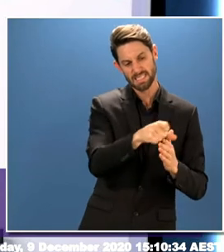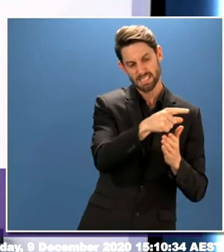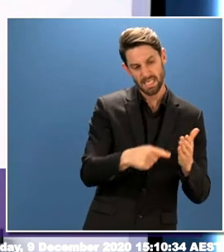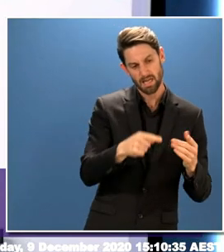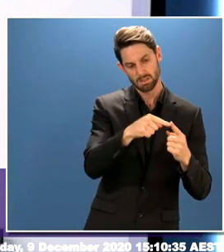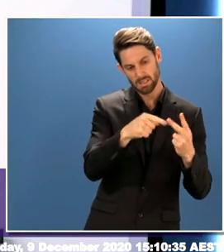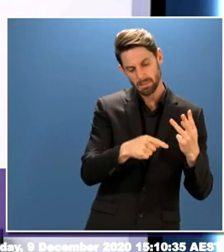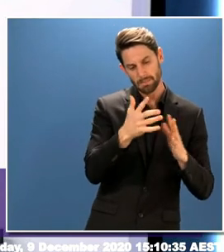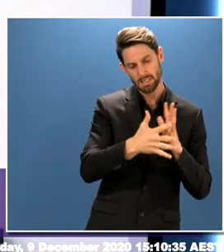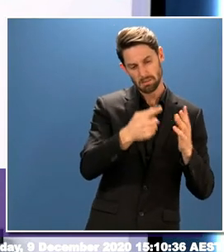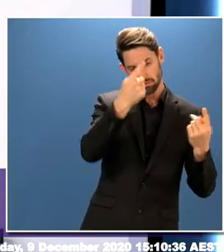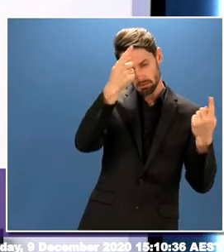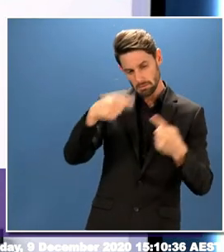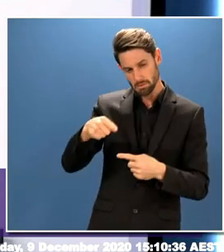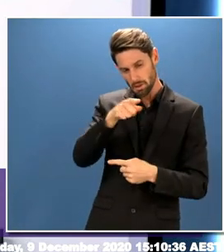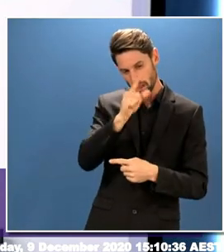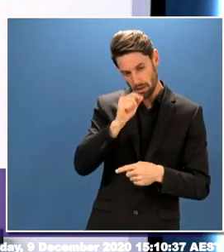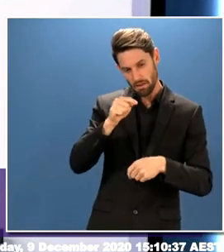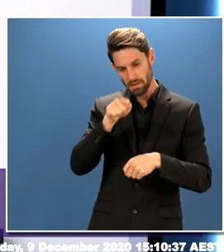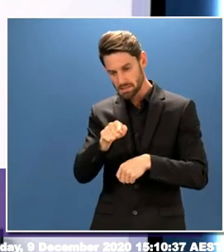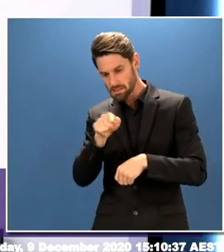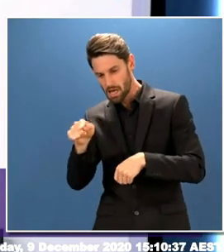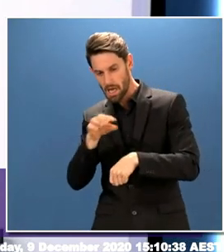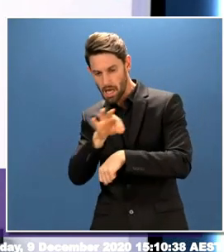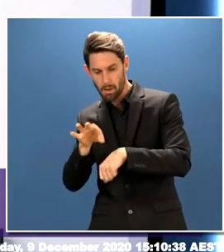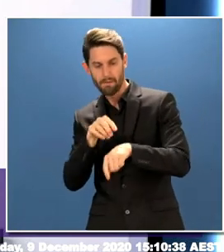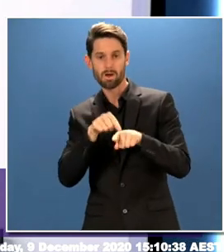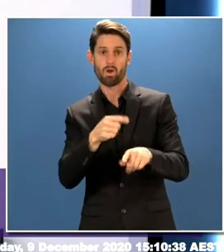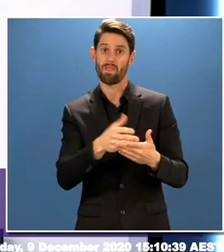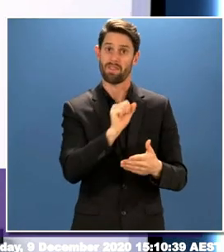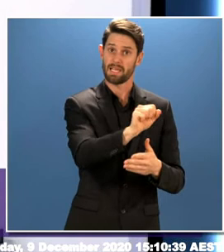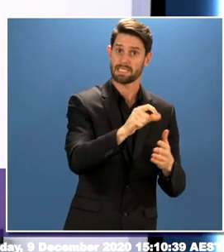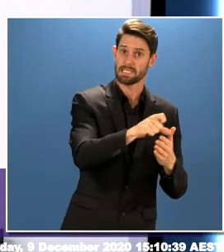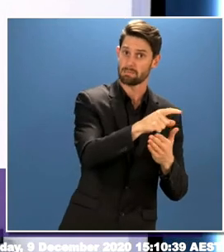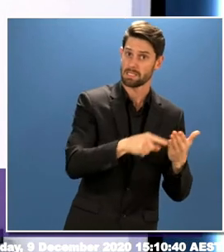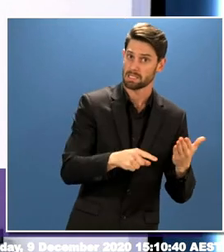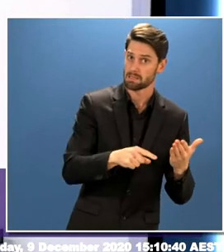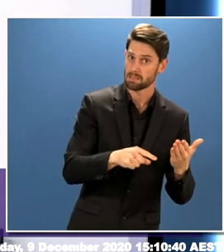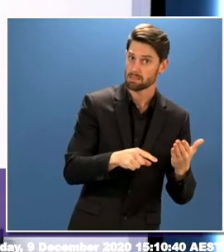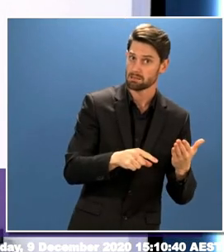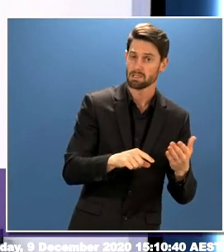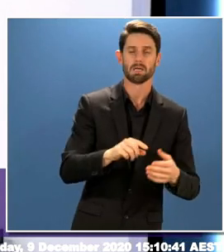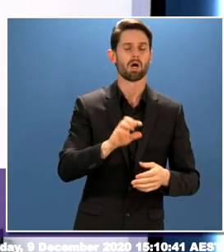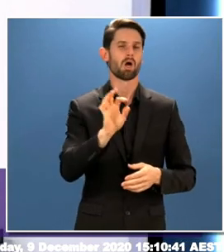perform different functions. Is that right? Well it's not so much in medical, like it's not your doctor is not writing,